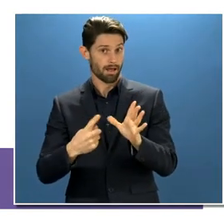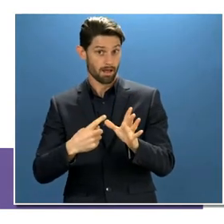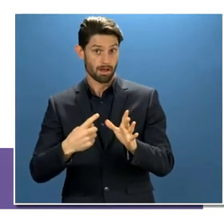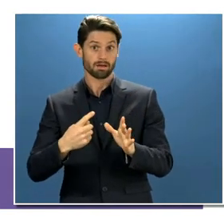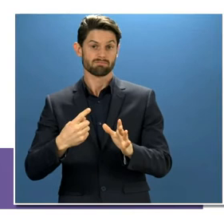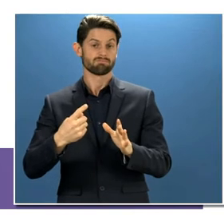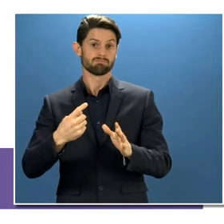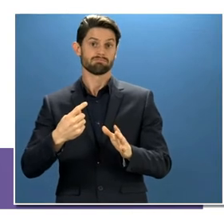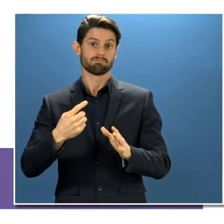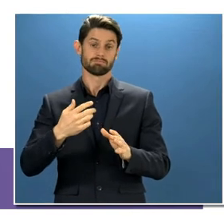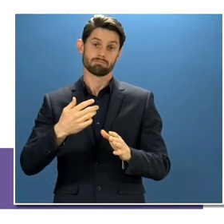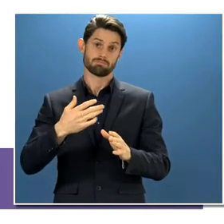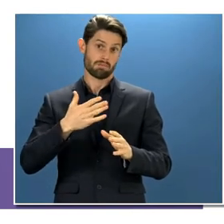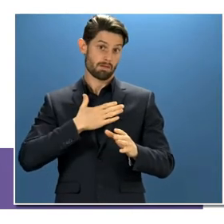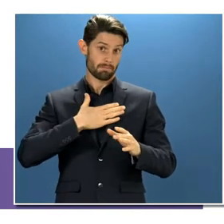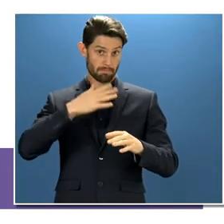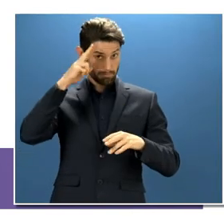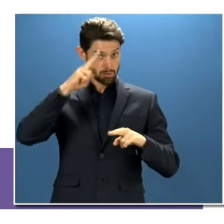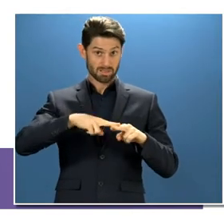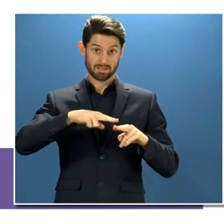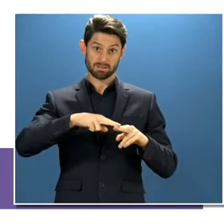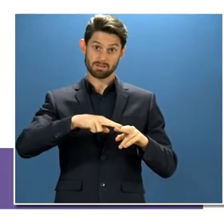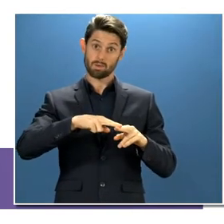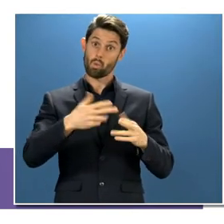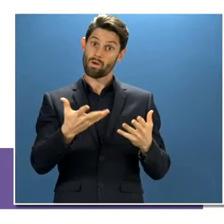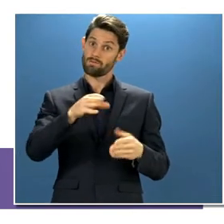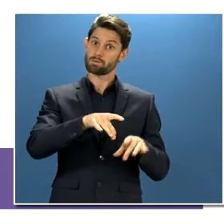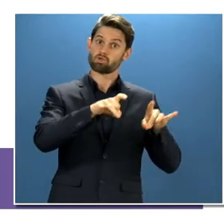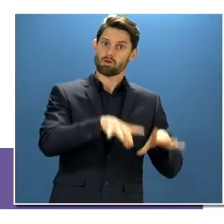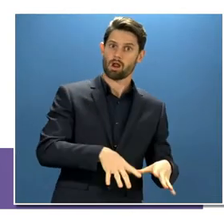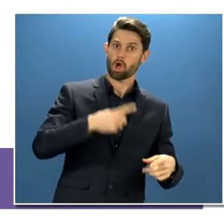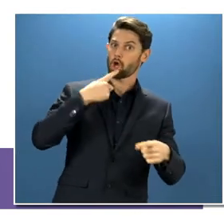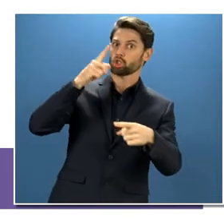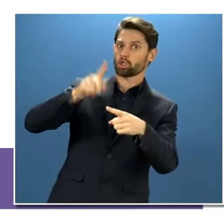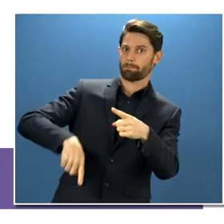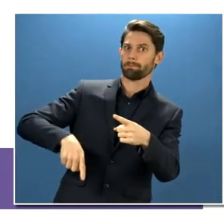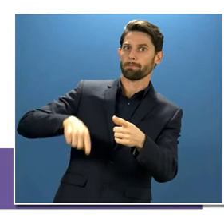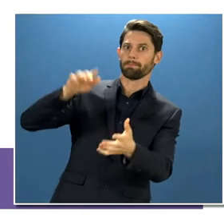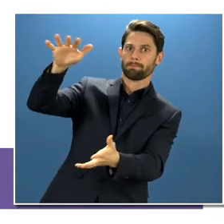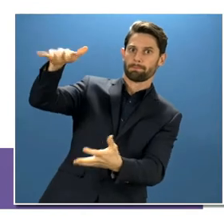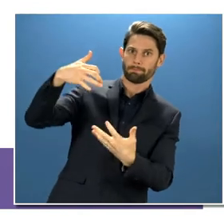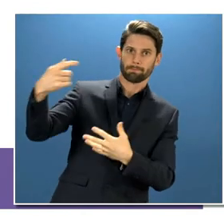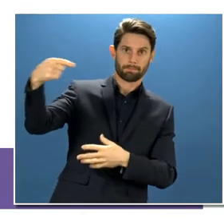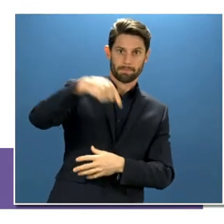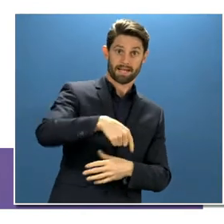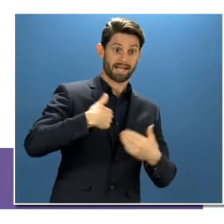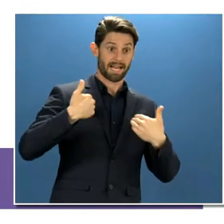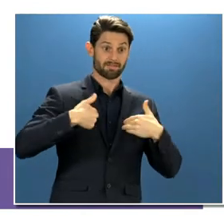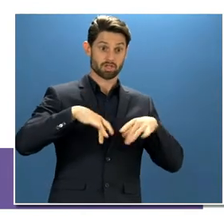came to my Australian parents, and I've lived here for 20 years now, so it's been really good.